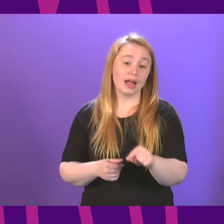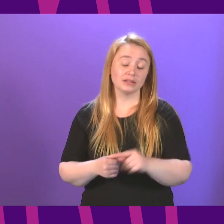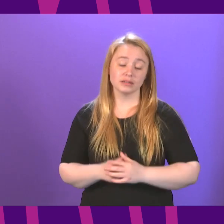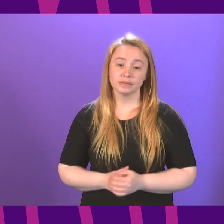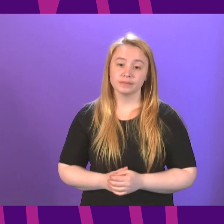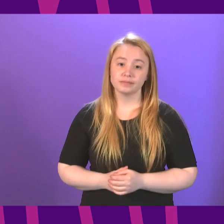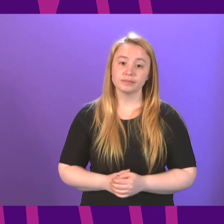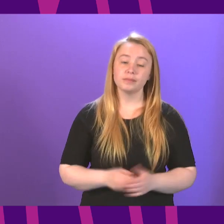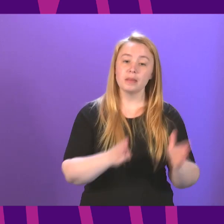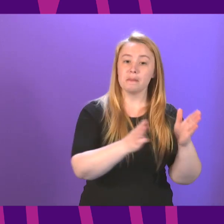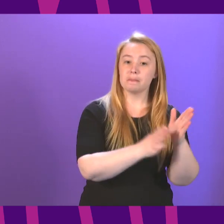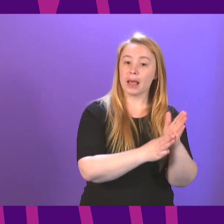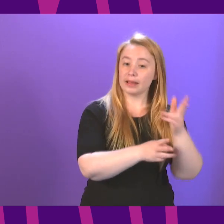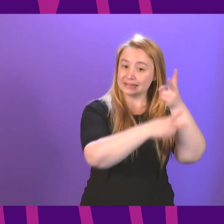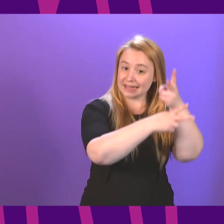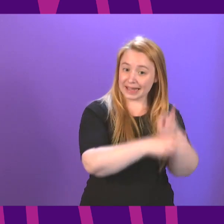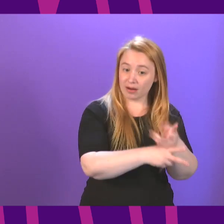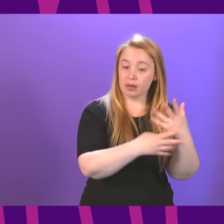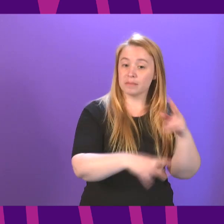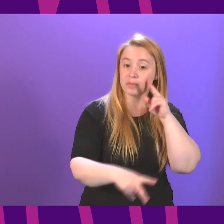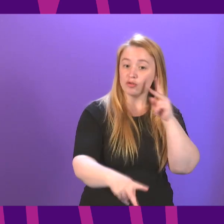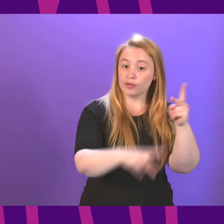Milly’s care was reviewed as part of the case note review,